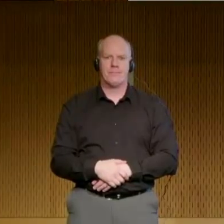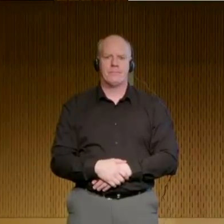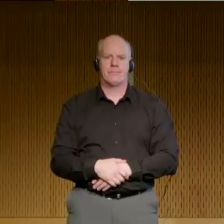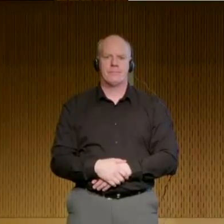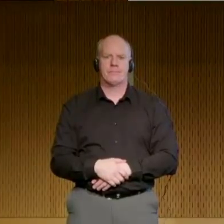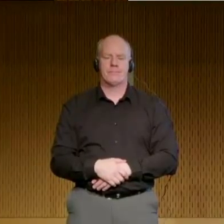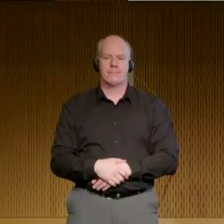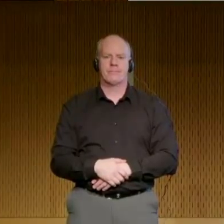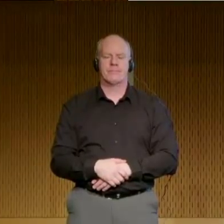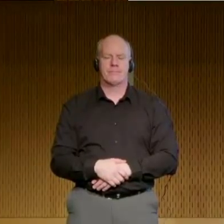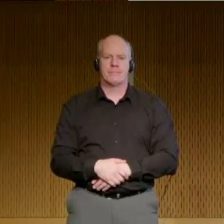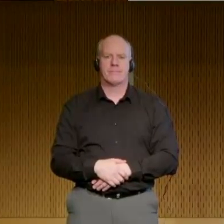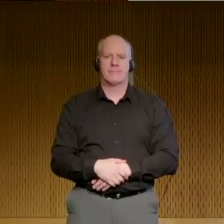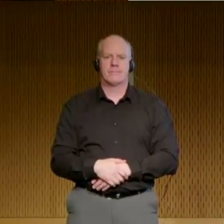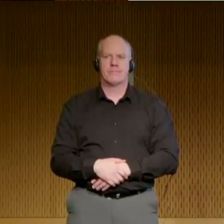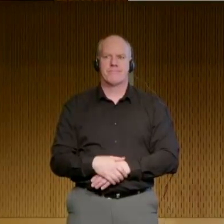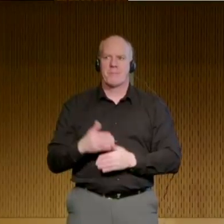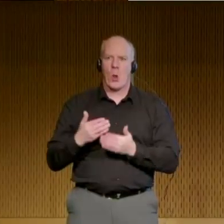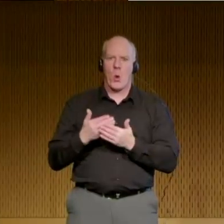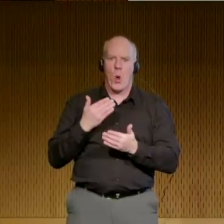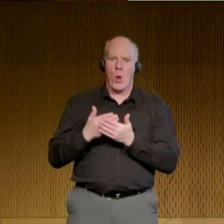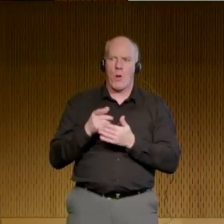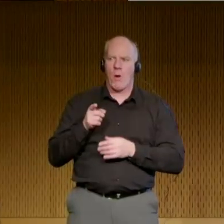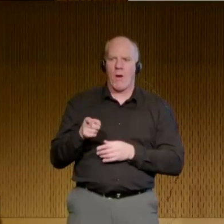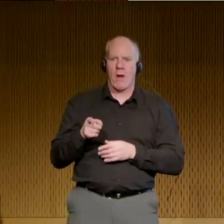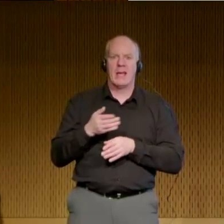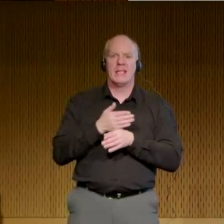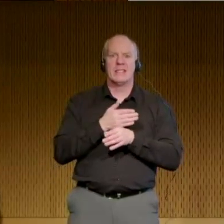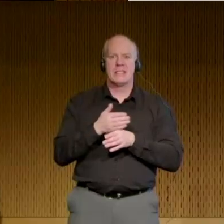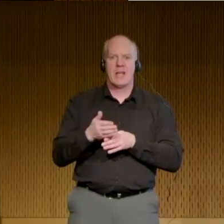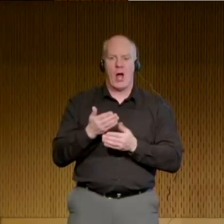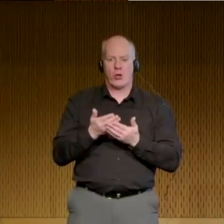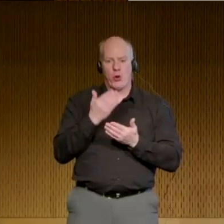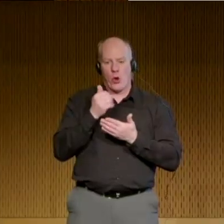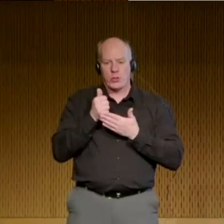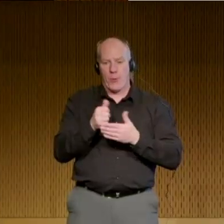So when a learner actually begins their learner support classes with us,